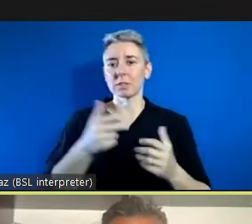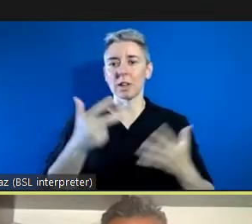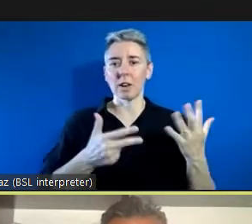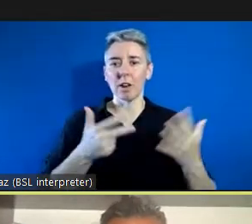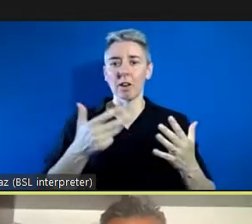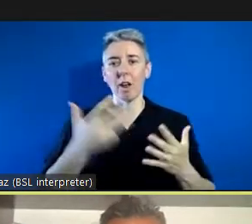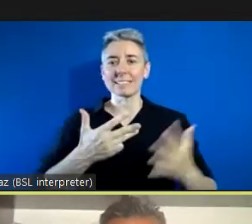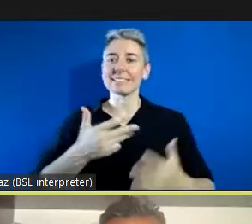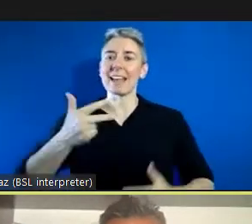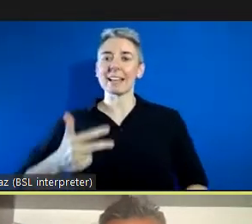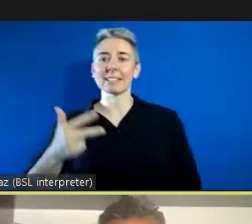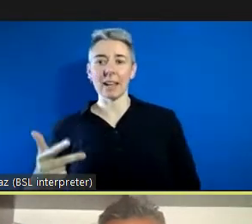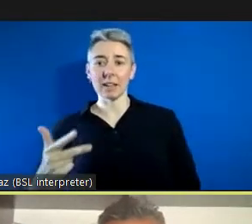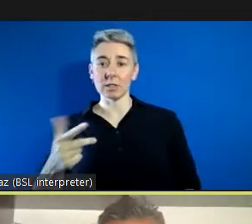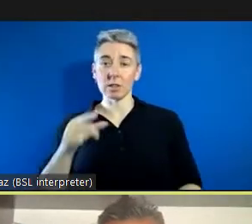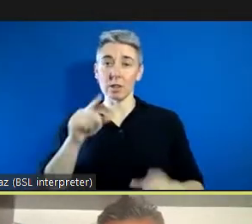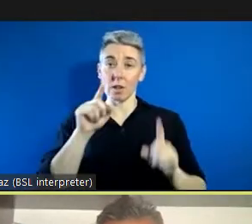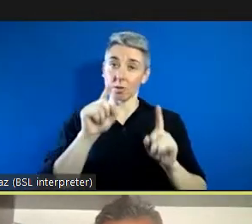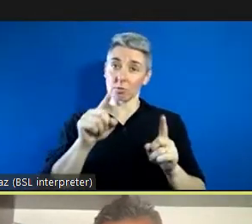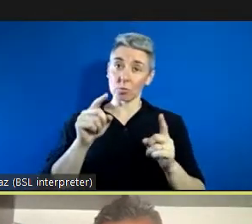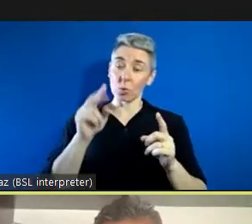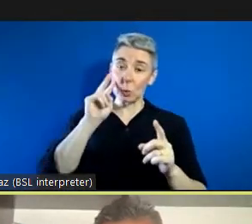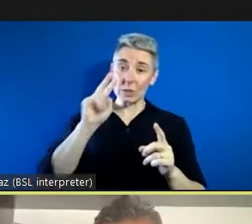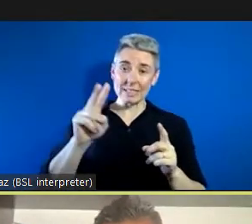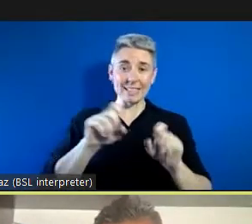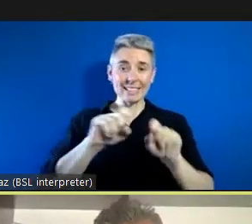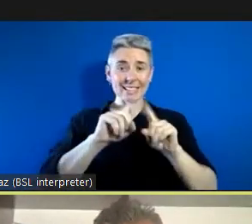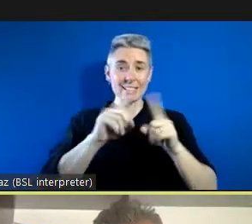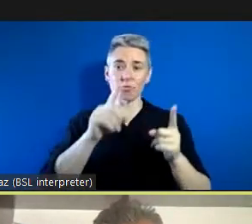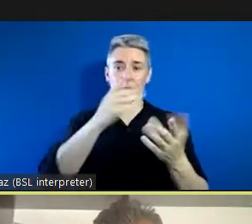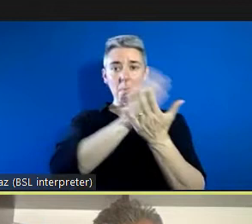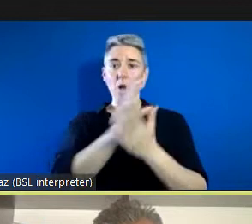every different part of Europe that had colonized different parts of Africa